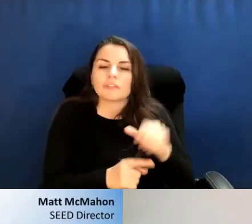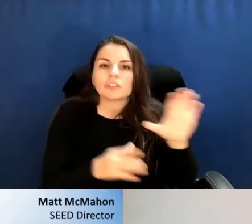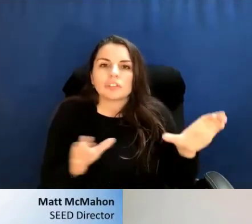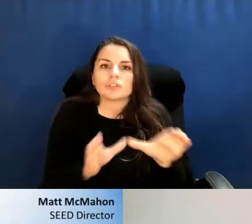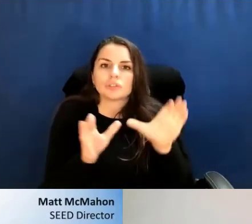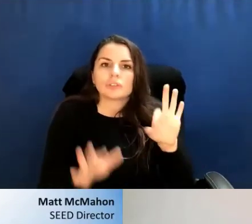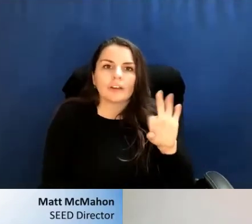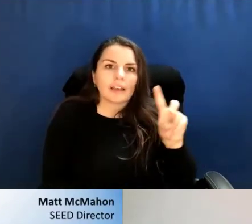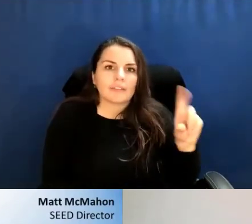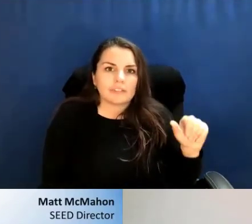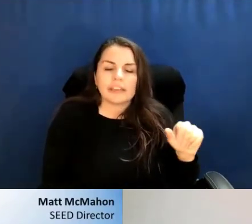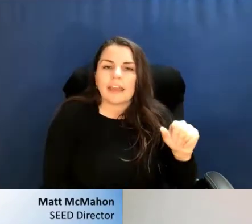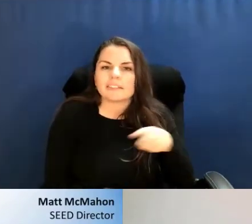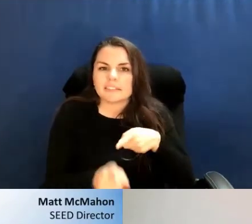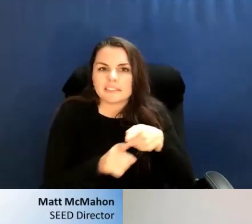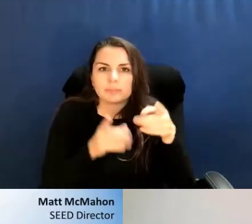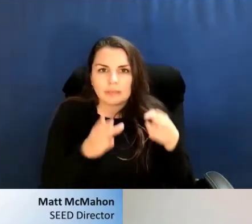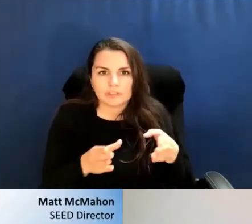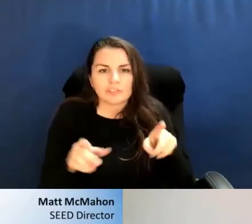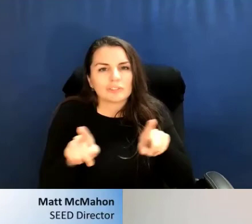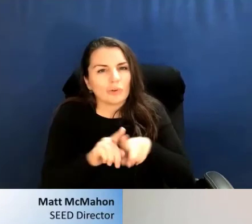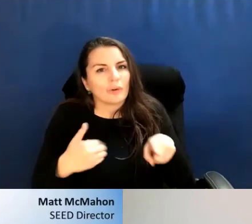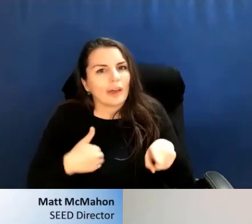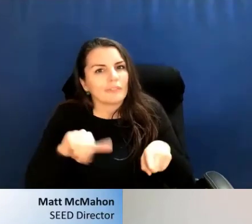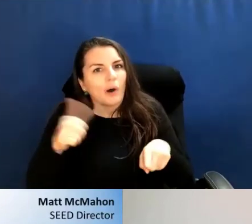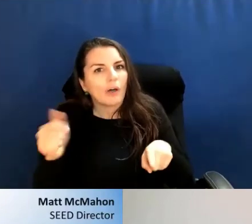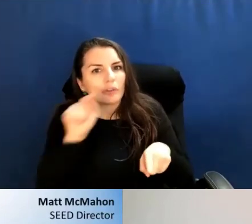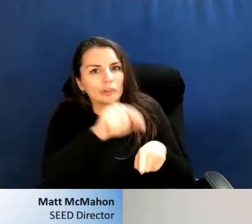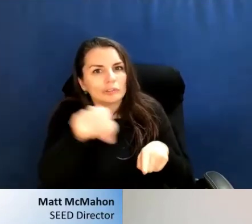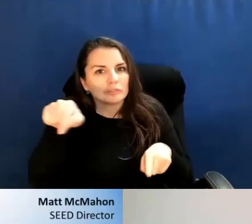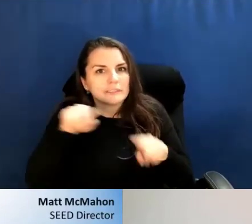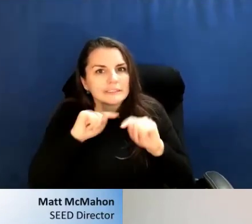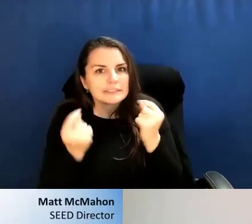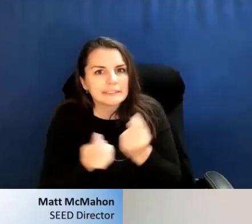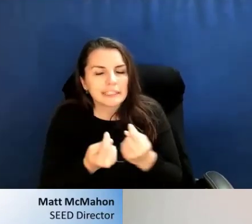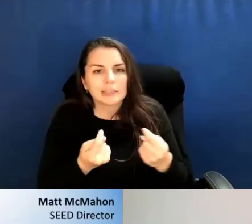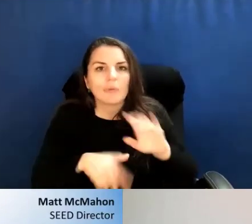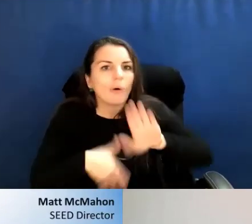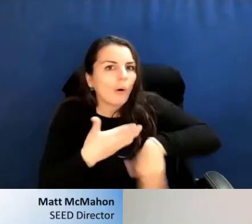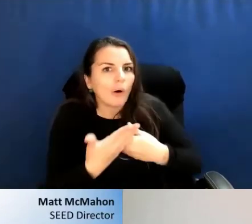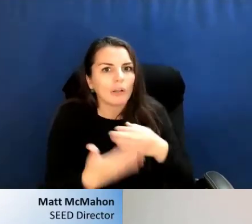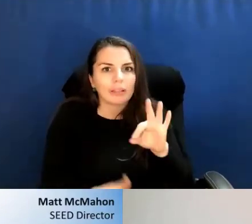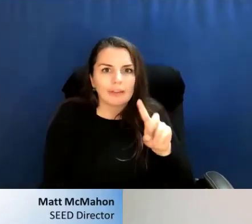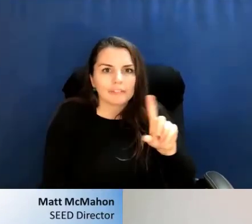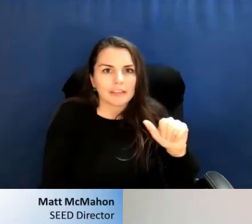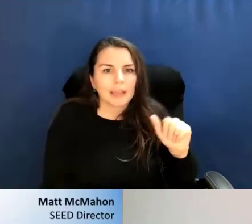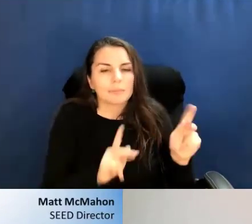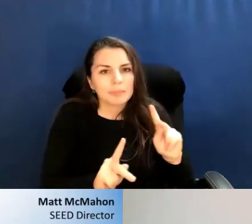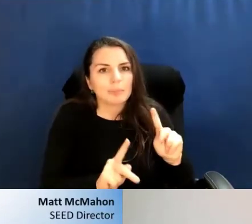and we have a whole team of FDA folks that help us provide advice to innovators,